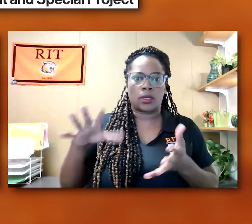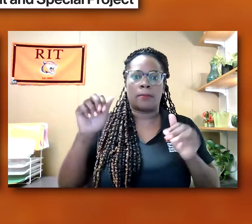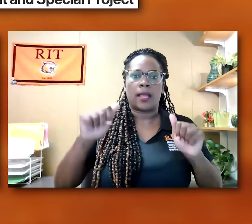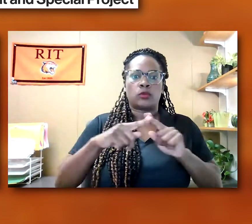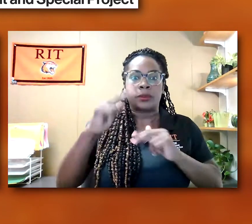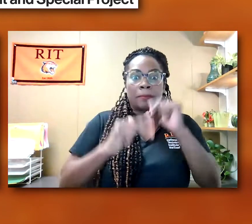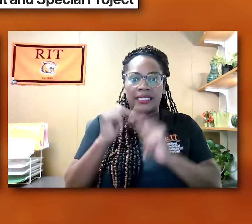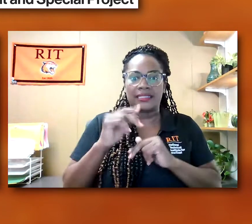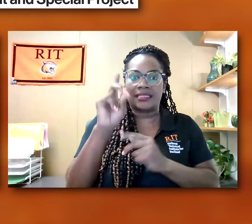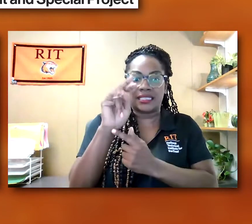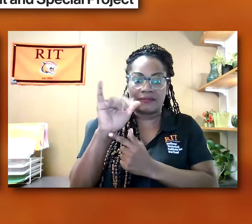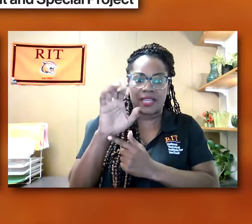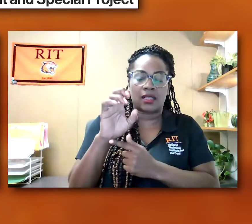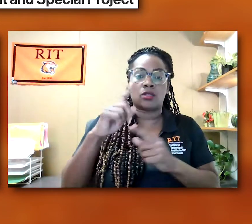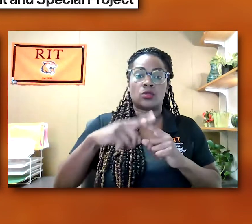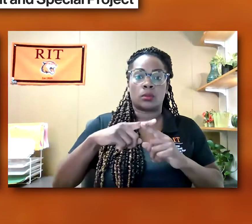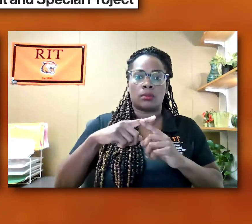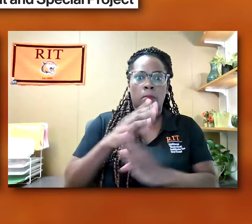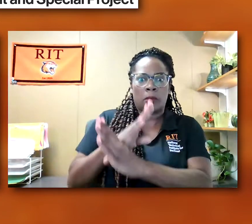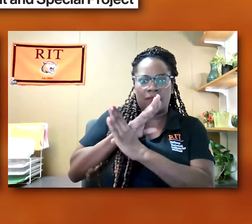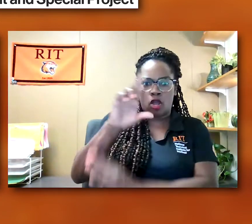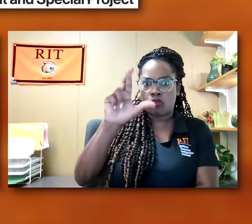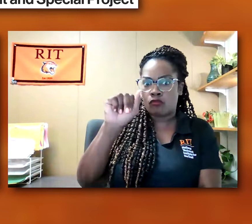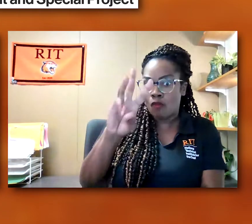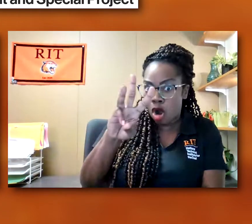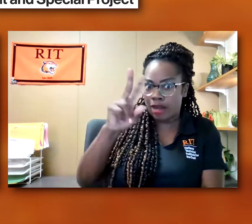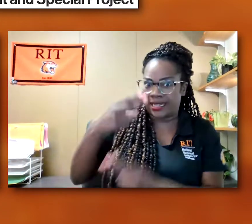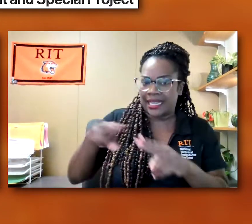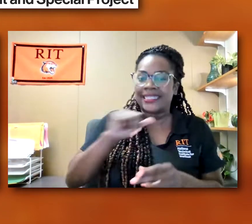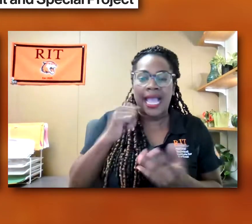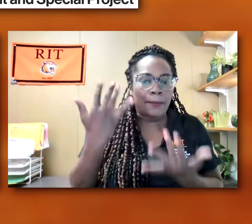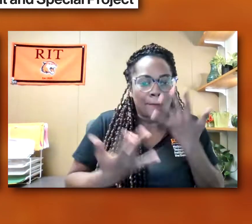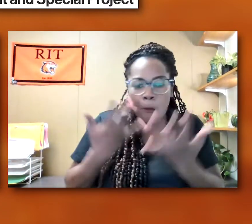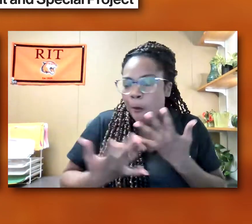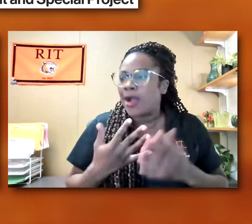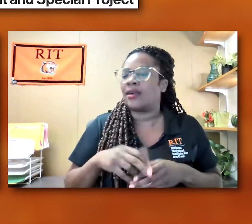and so it's an opportunity for students to build a device to prevent the raw egg--